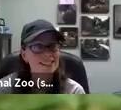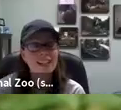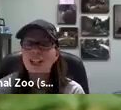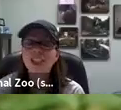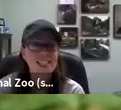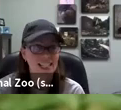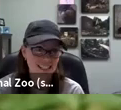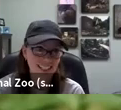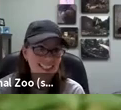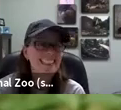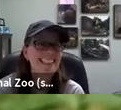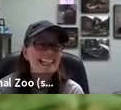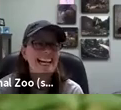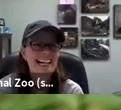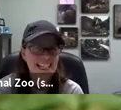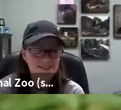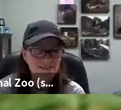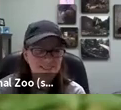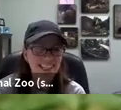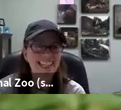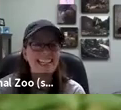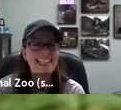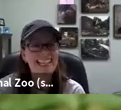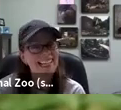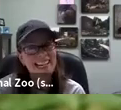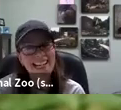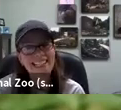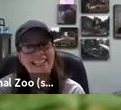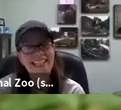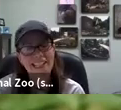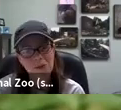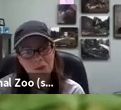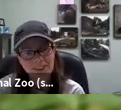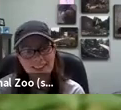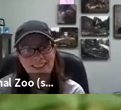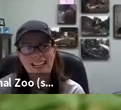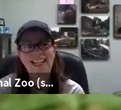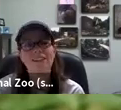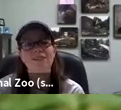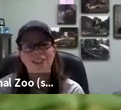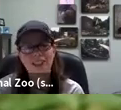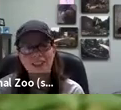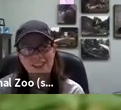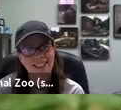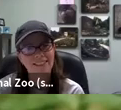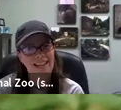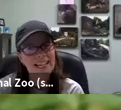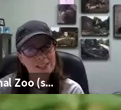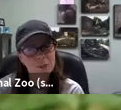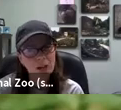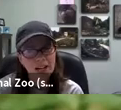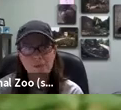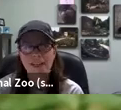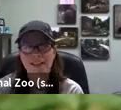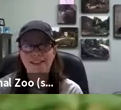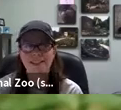they're all toxic! That's one thing that I have learned that kind of surprised me.